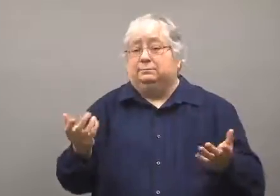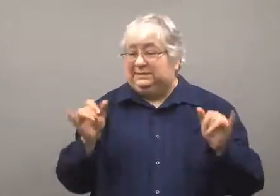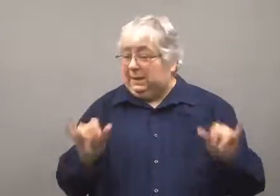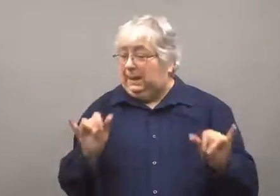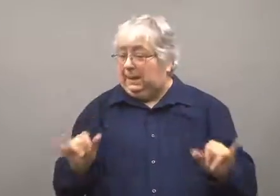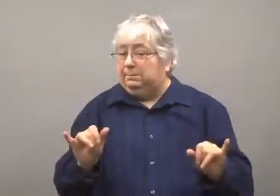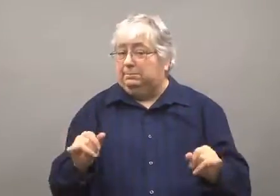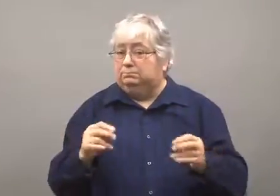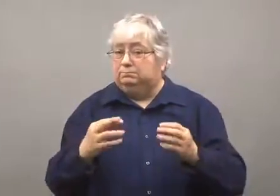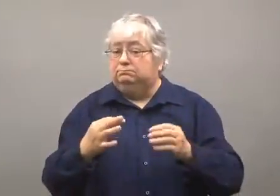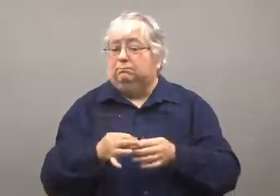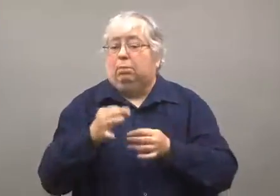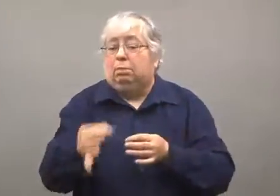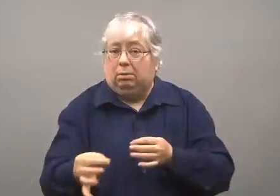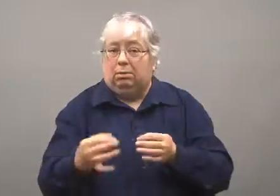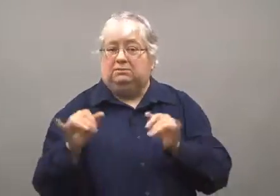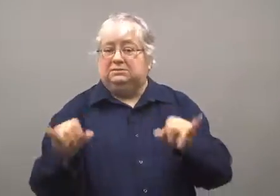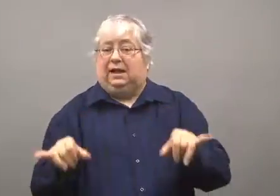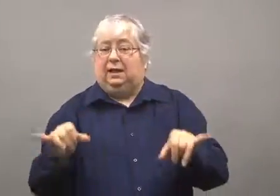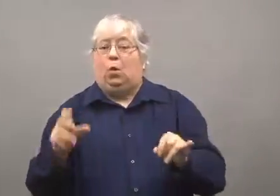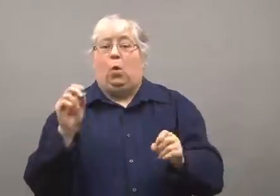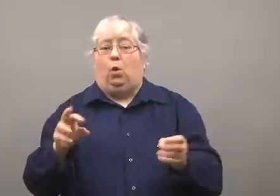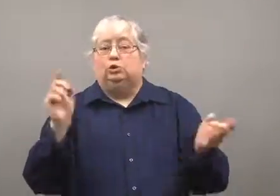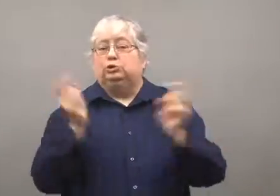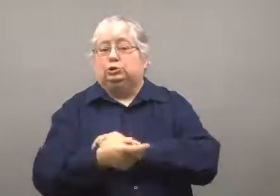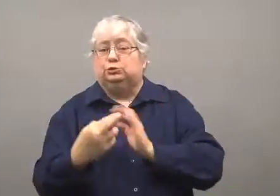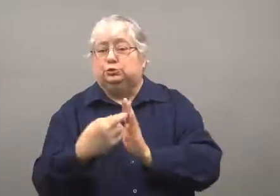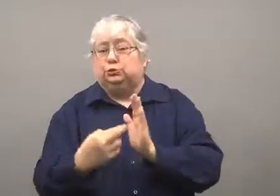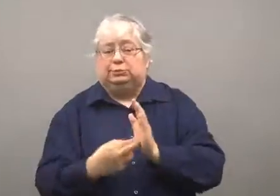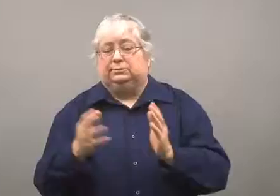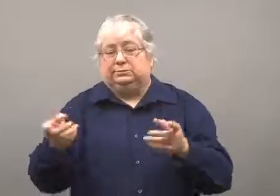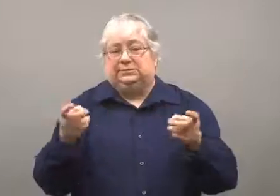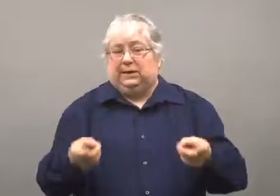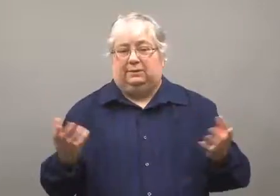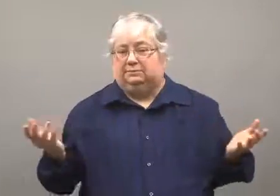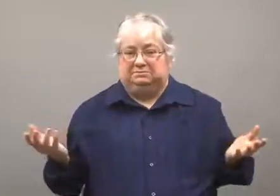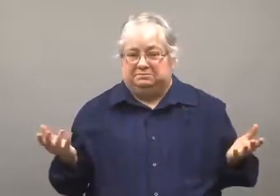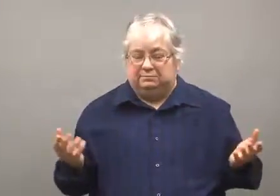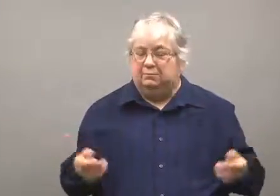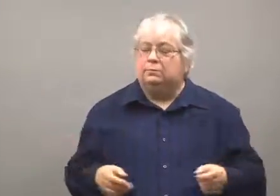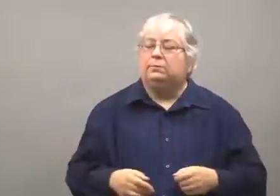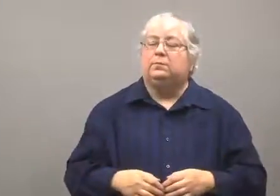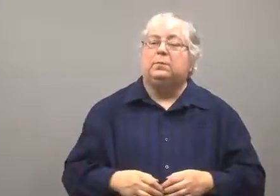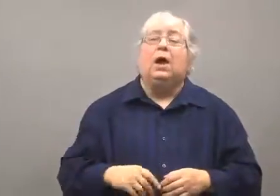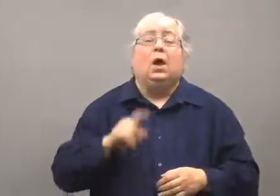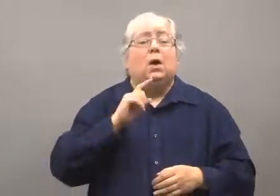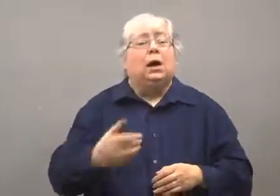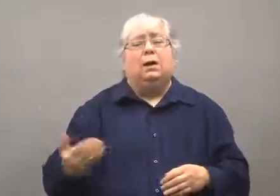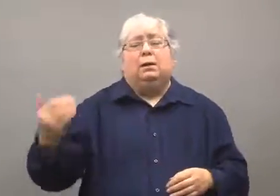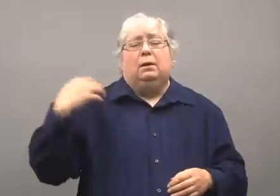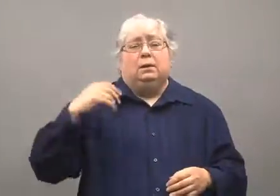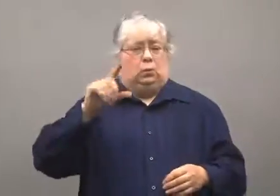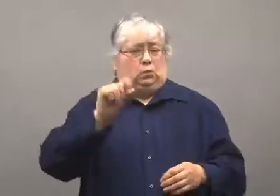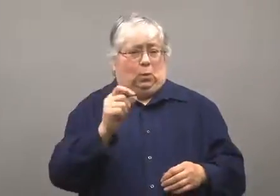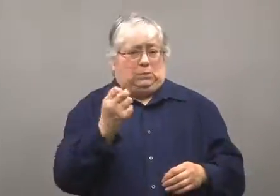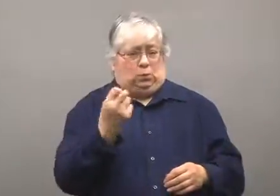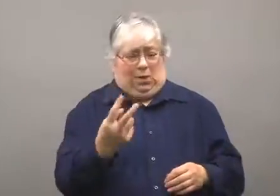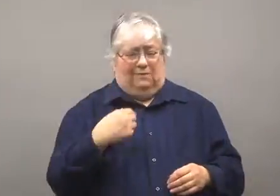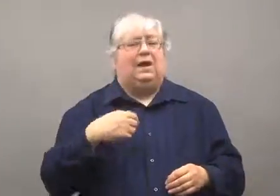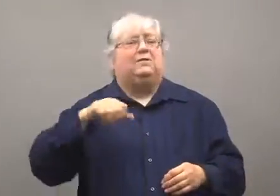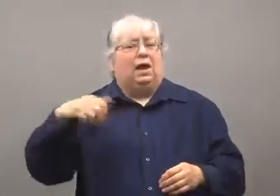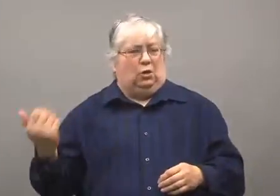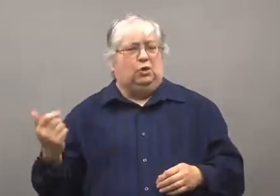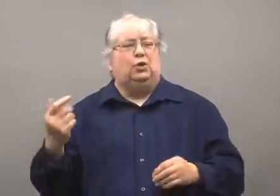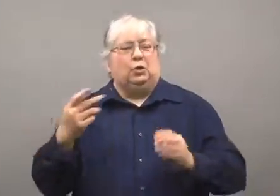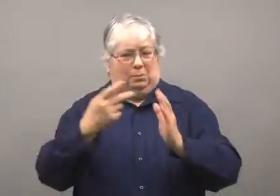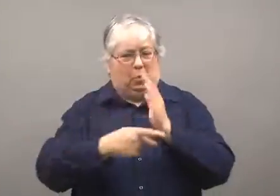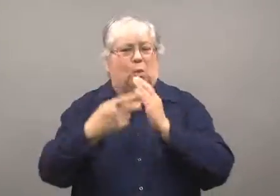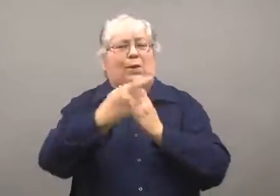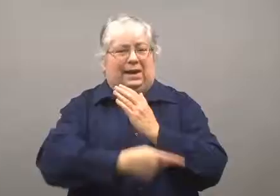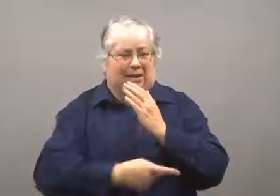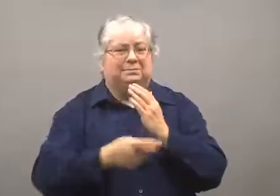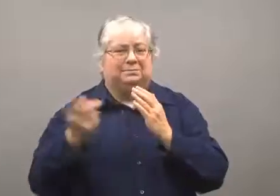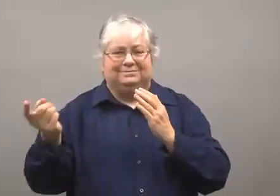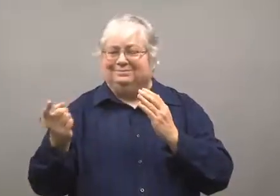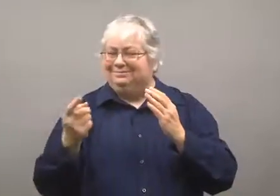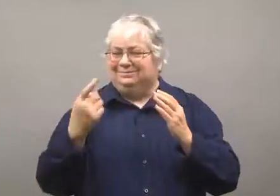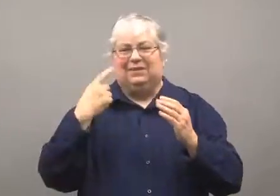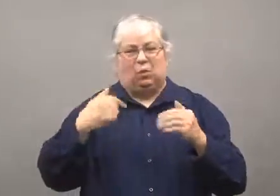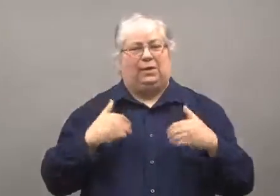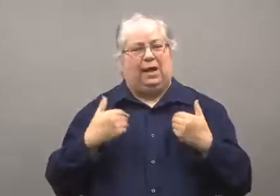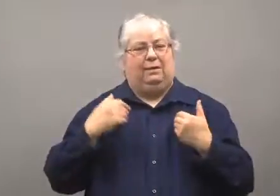whether to grant another extension or change the rules.